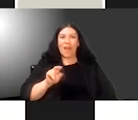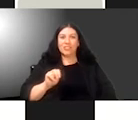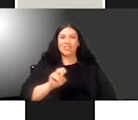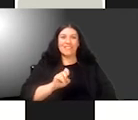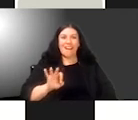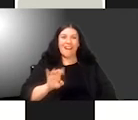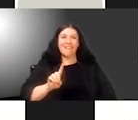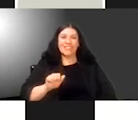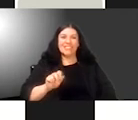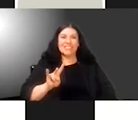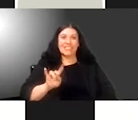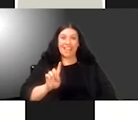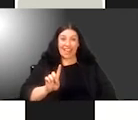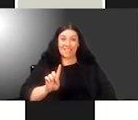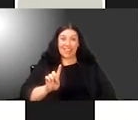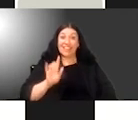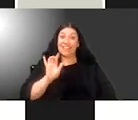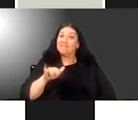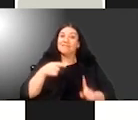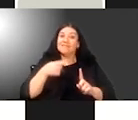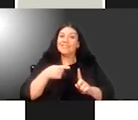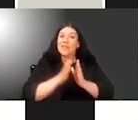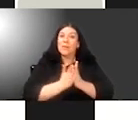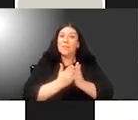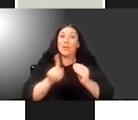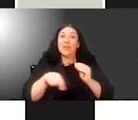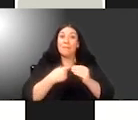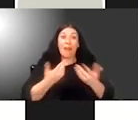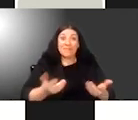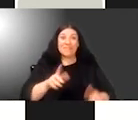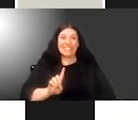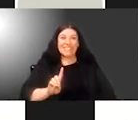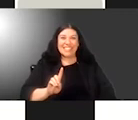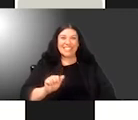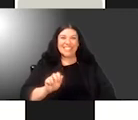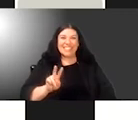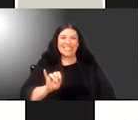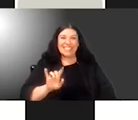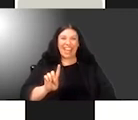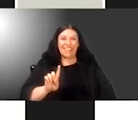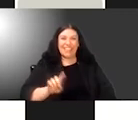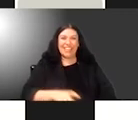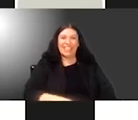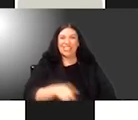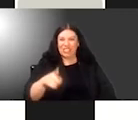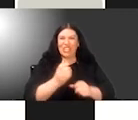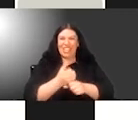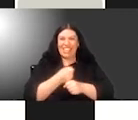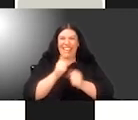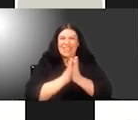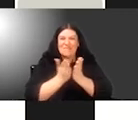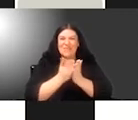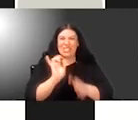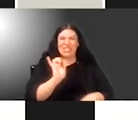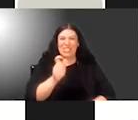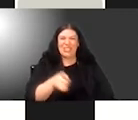Oh, okay. Great. Hold it up a little closer, Judy.